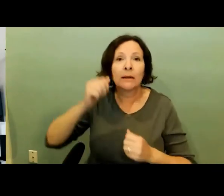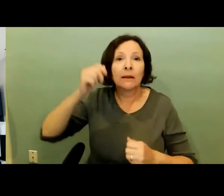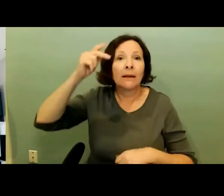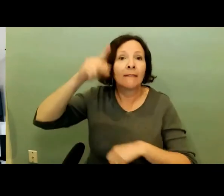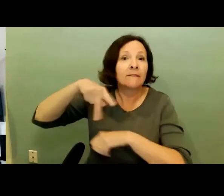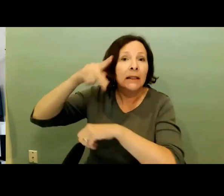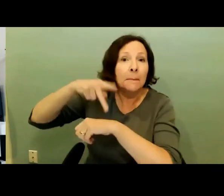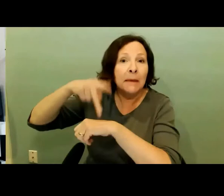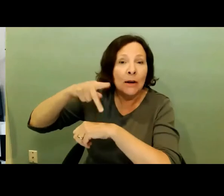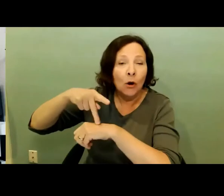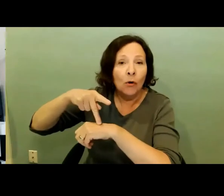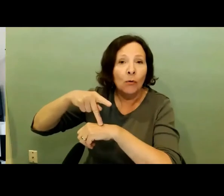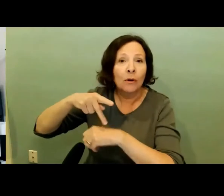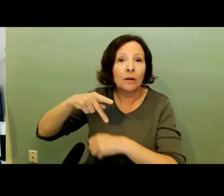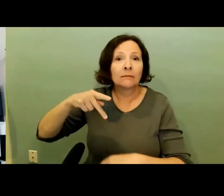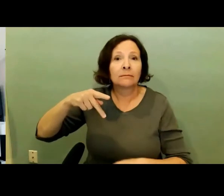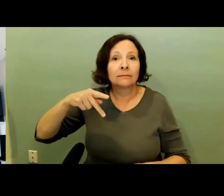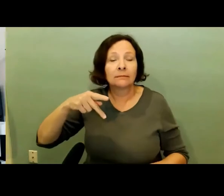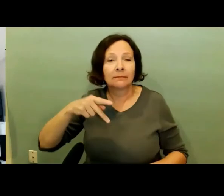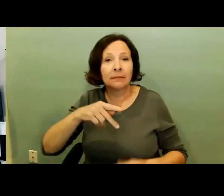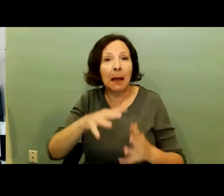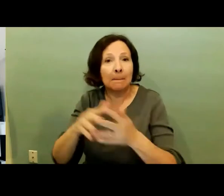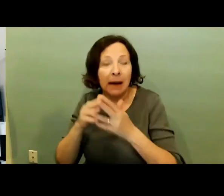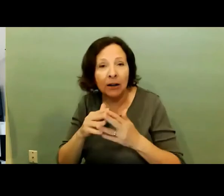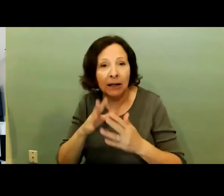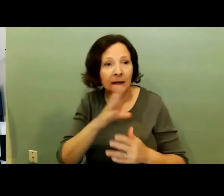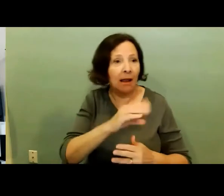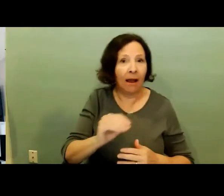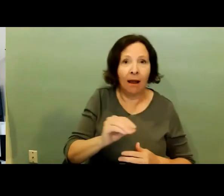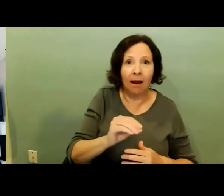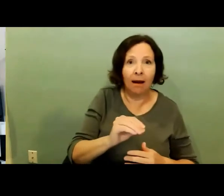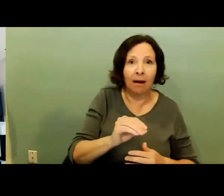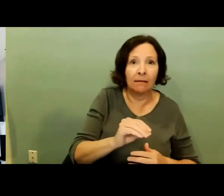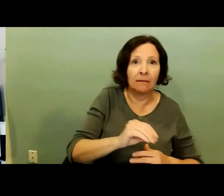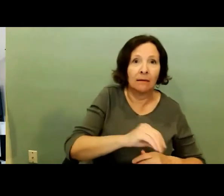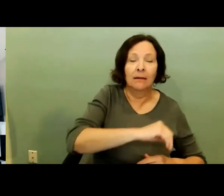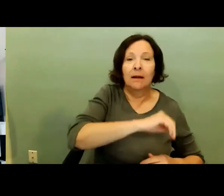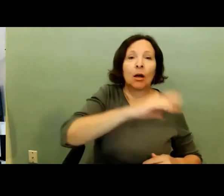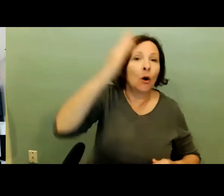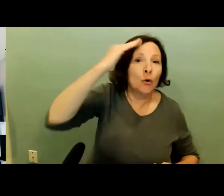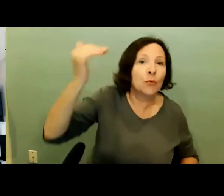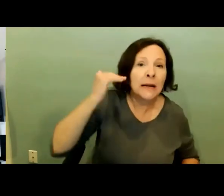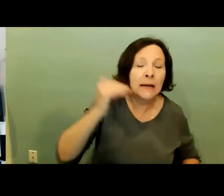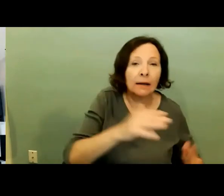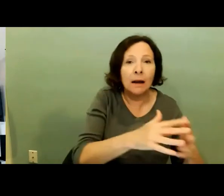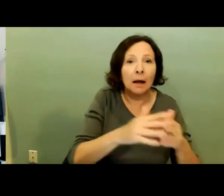or Filipino American of Pakistan American. I think those experiences very diverse